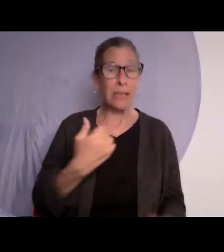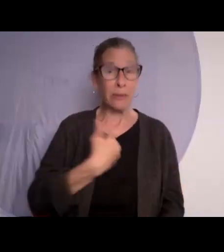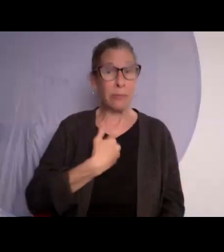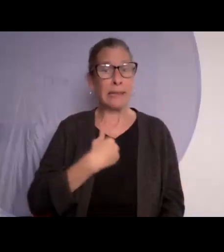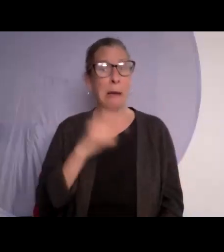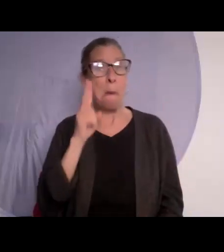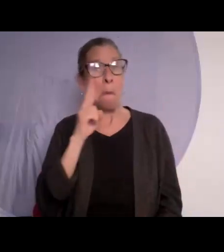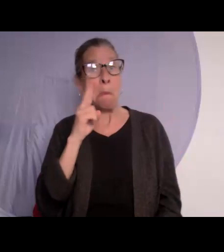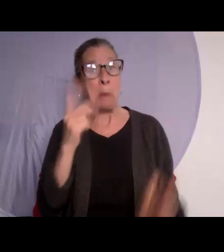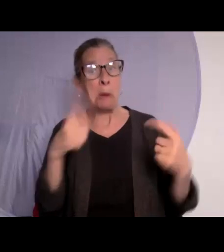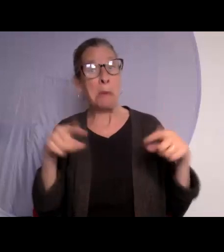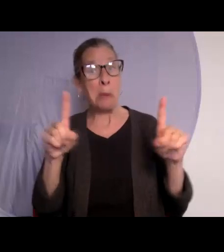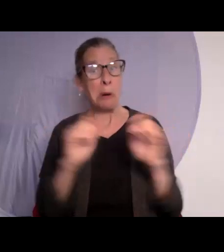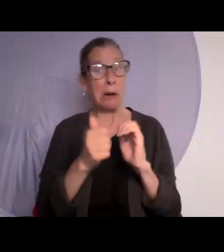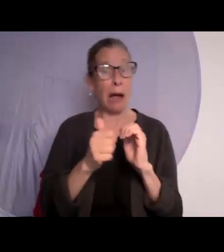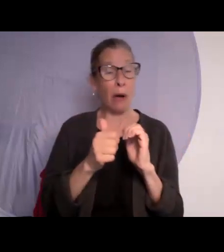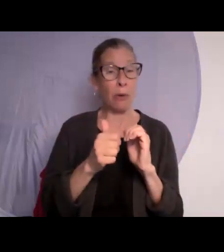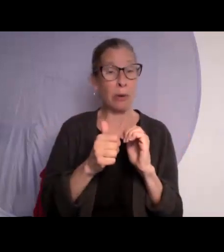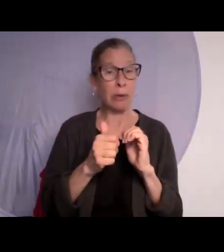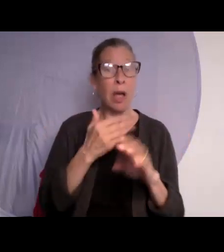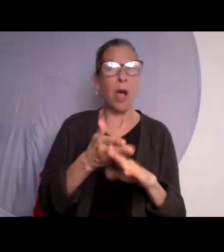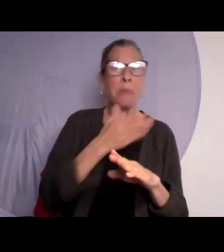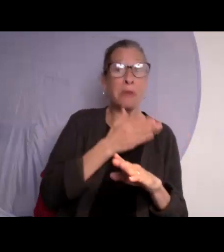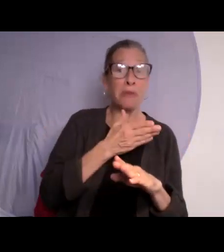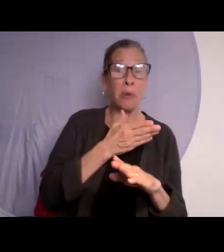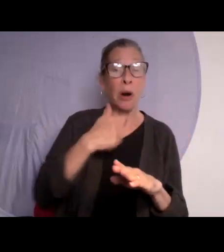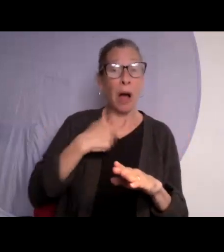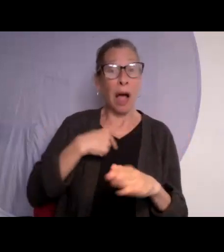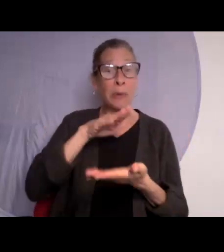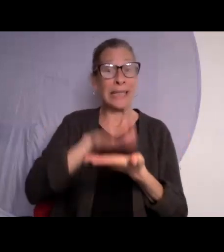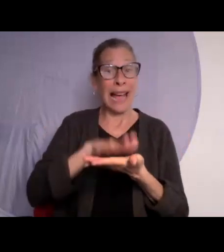they worked. So before I became the Academic Director here at